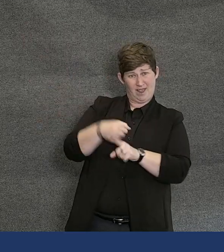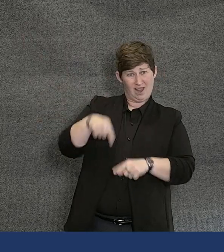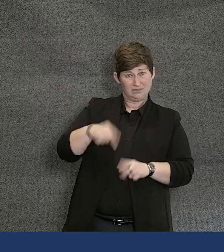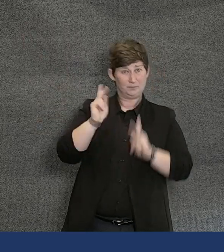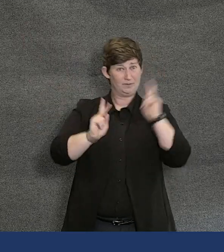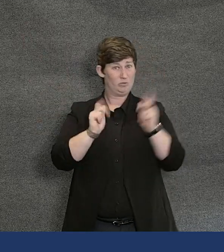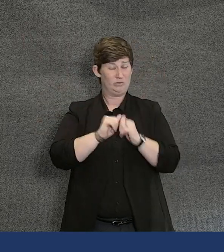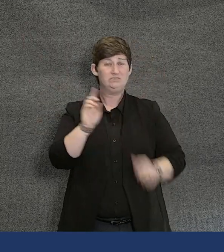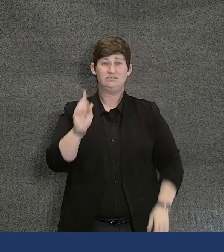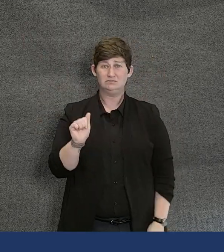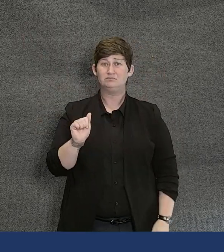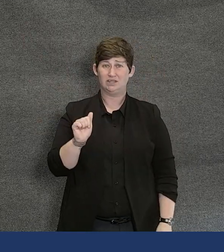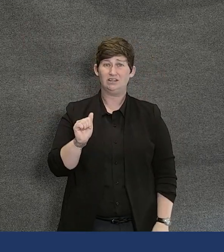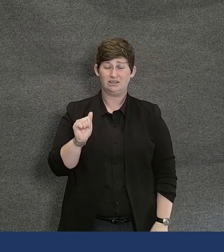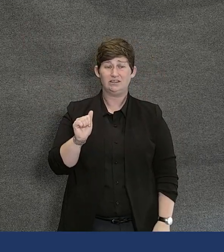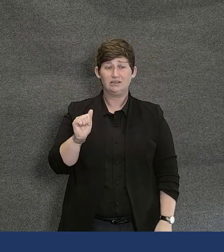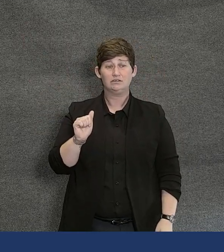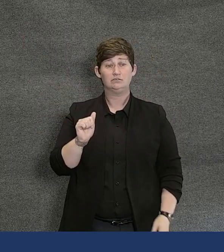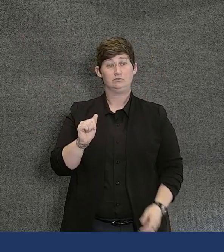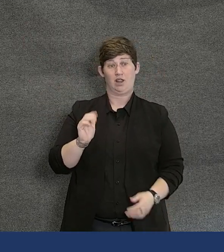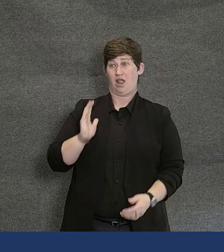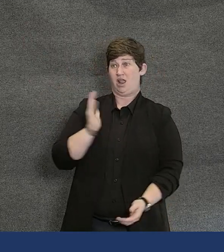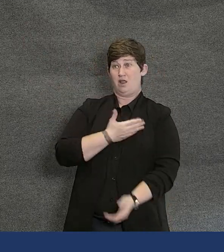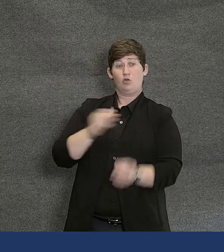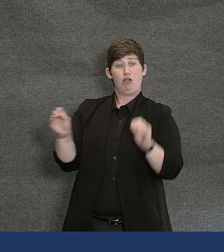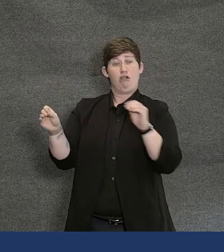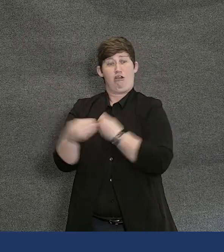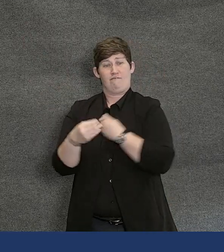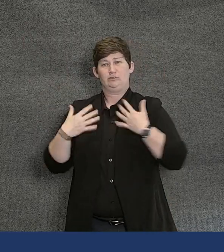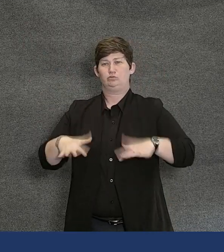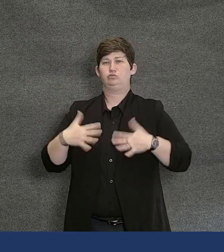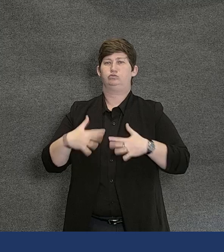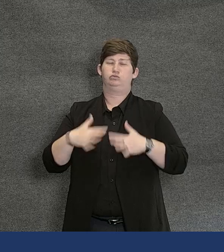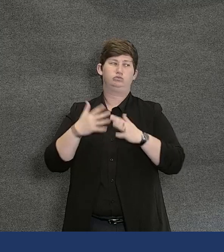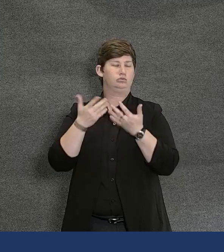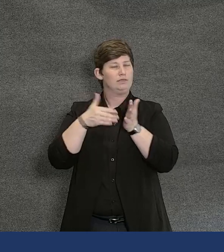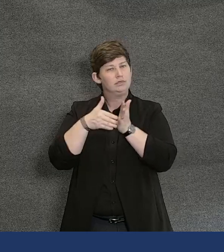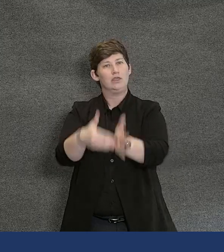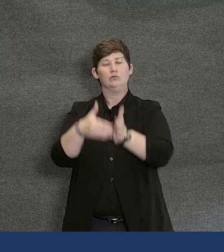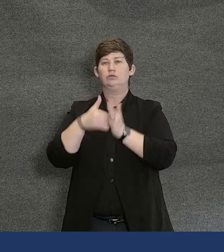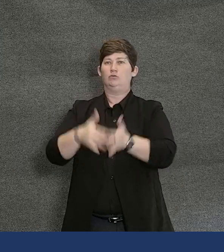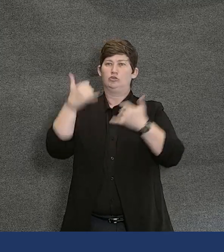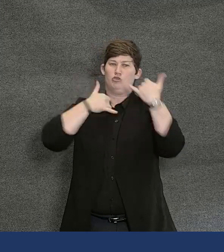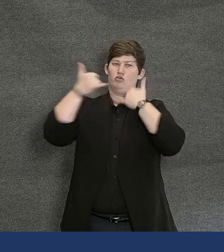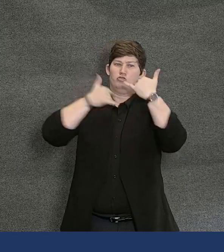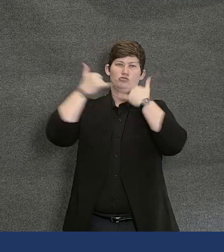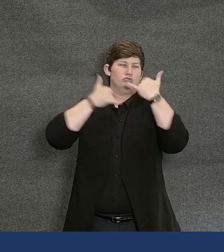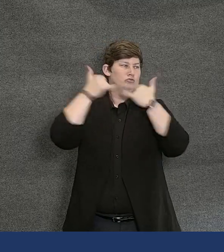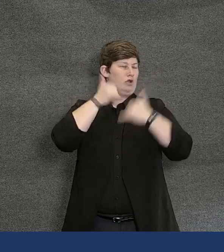from concerned Minnesotans. We've gotten more calls on this issue than at any time